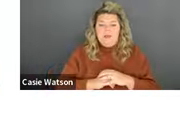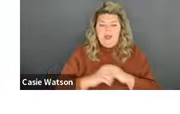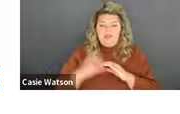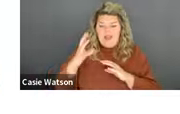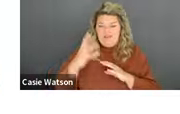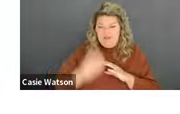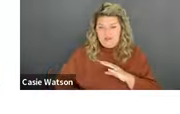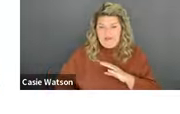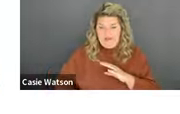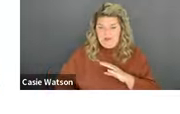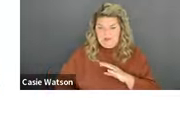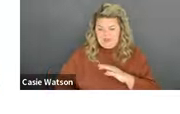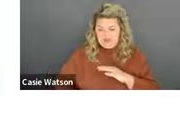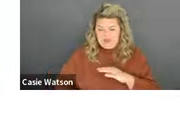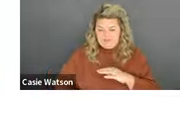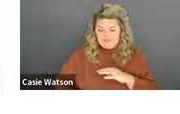and then eventually they lose their vision.